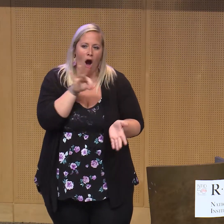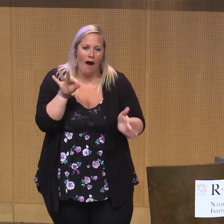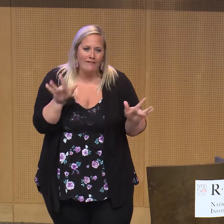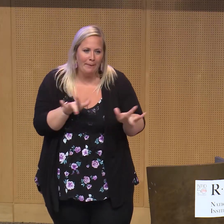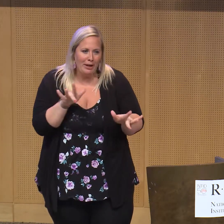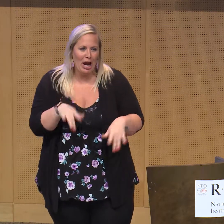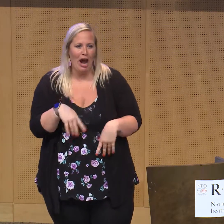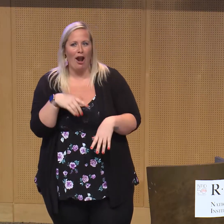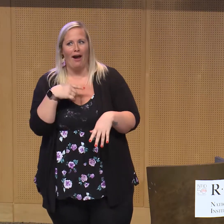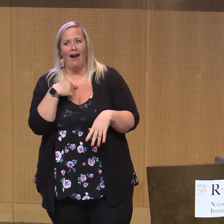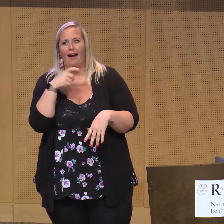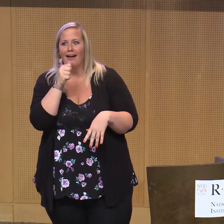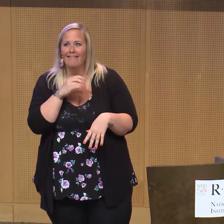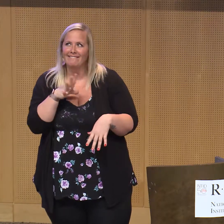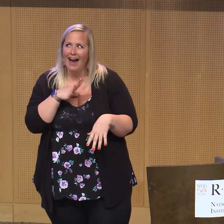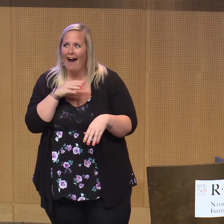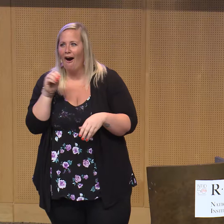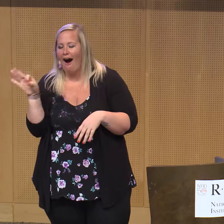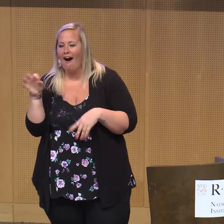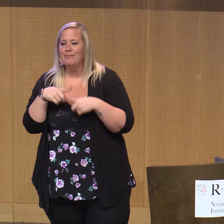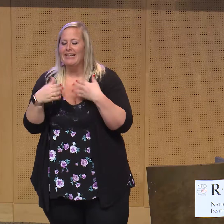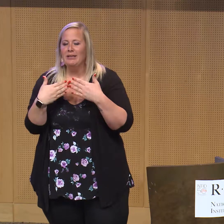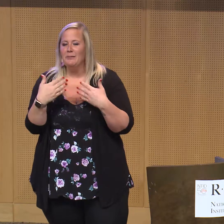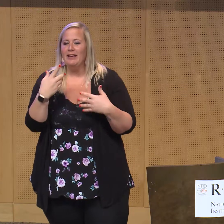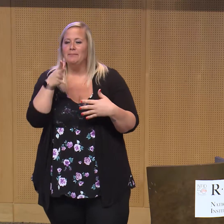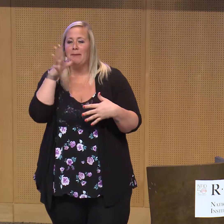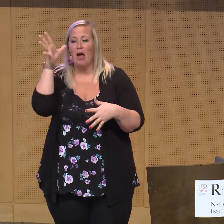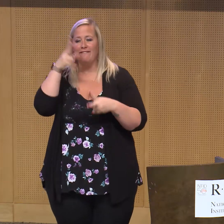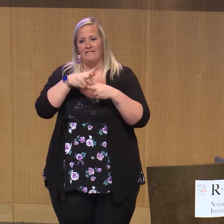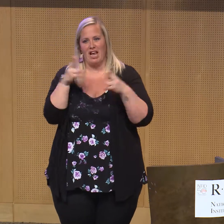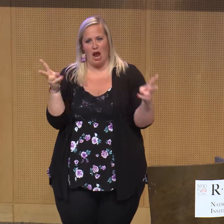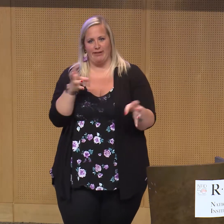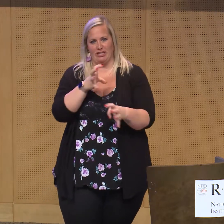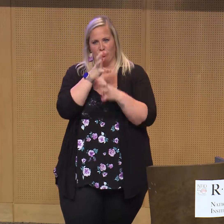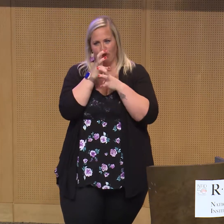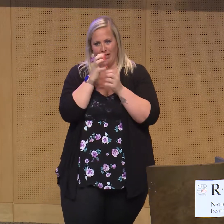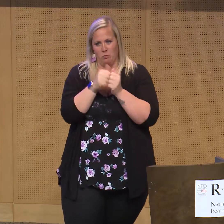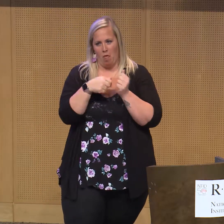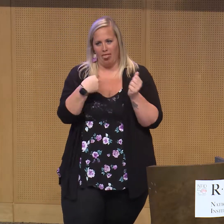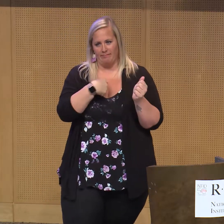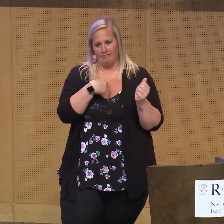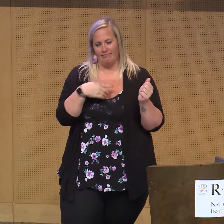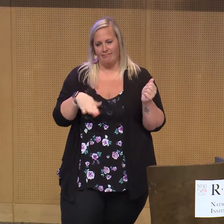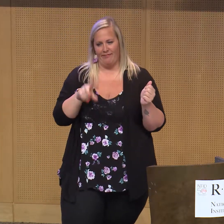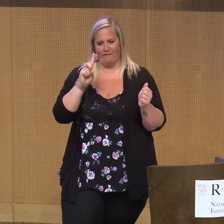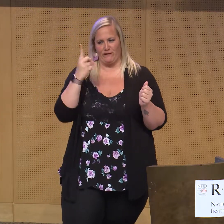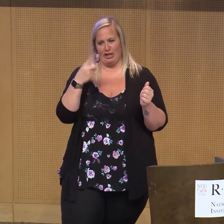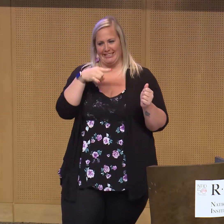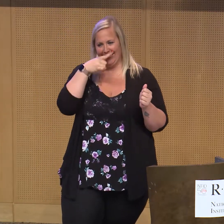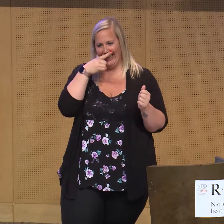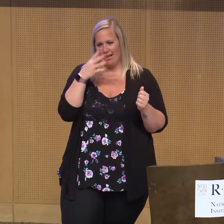someone on the phone at the same time. And if I was online and someone wanted to use the phone, I'd have to get off the phone--